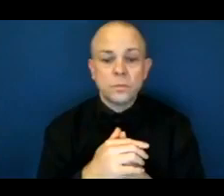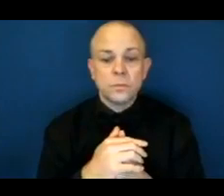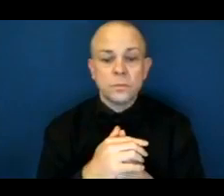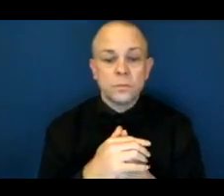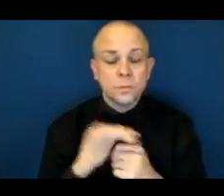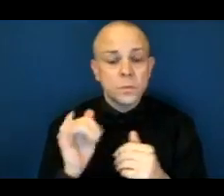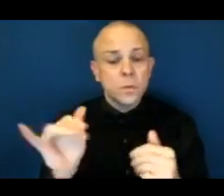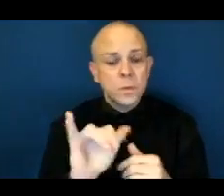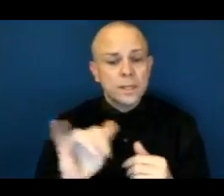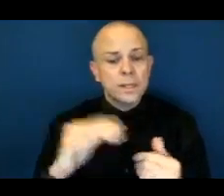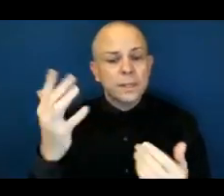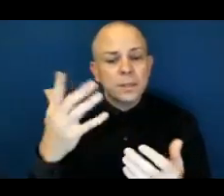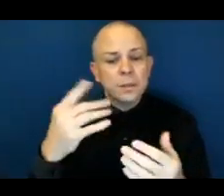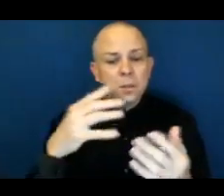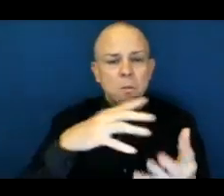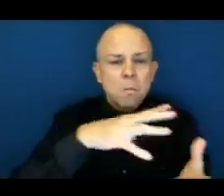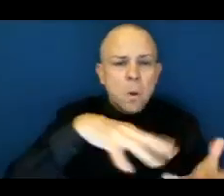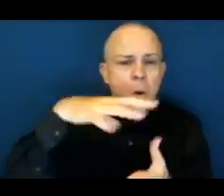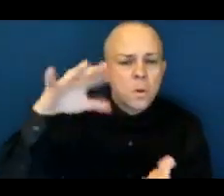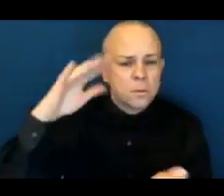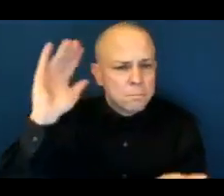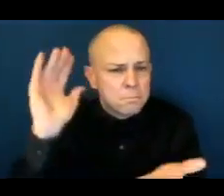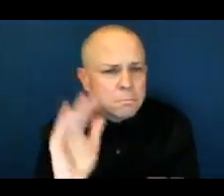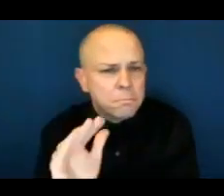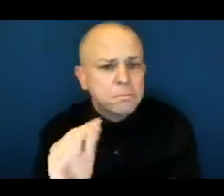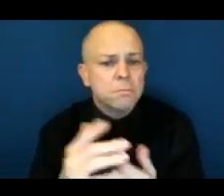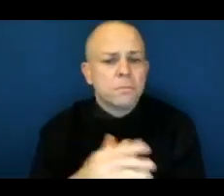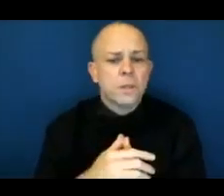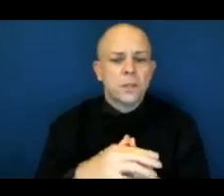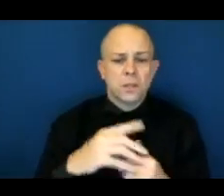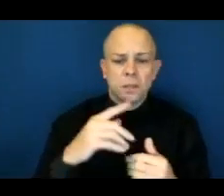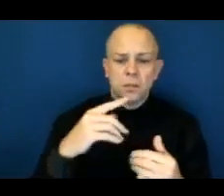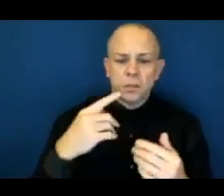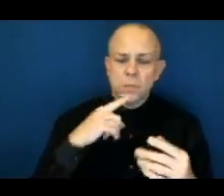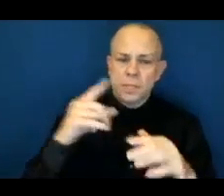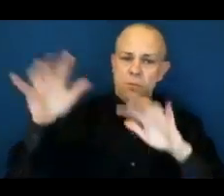around the fire because of this precipitation but we will continue to